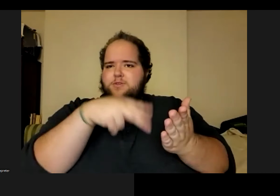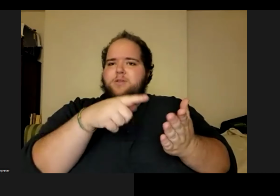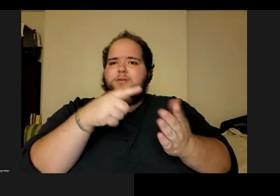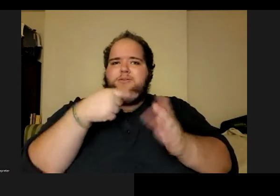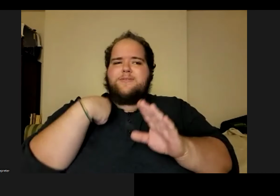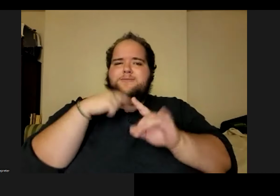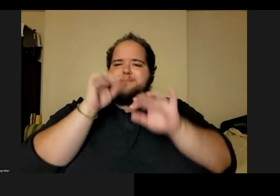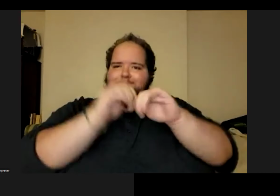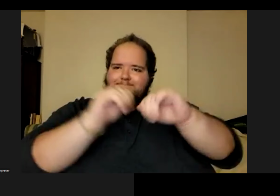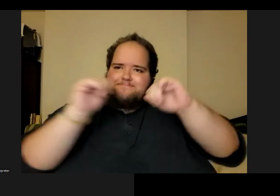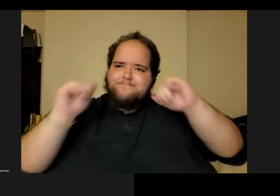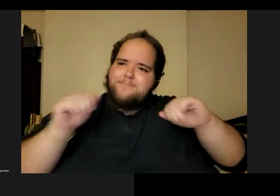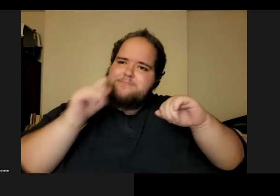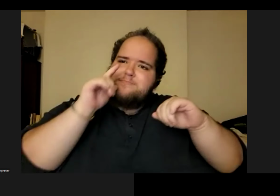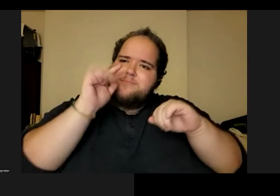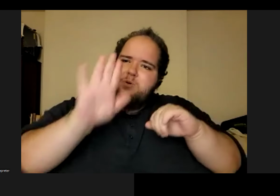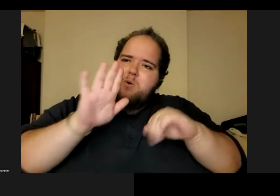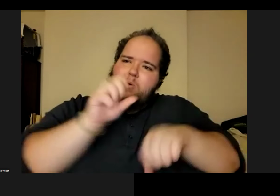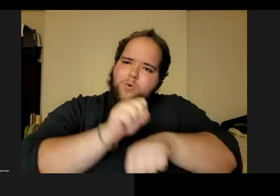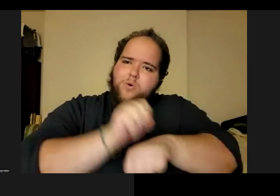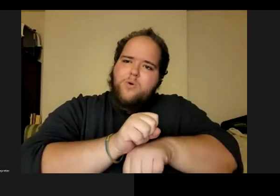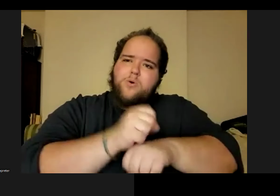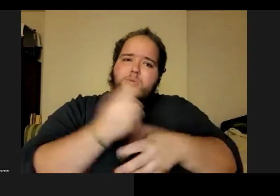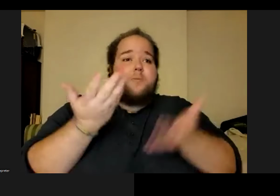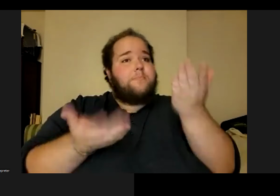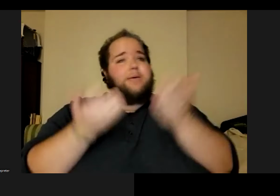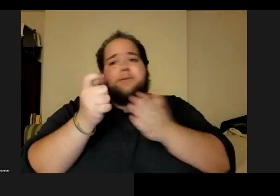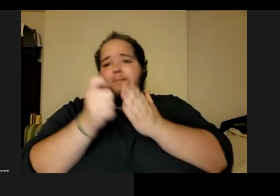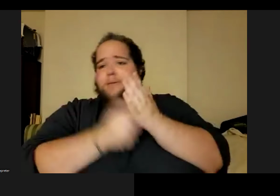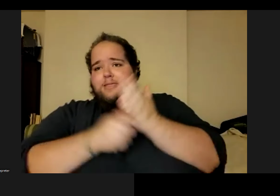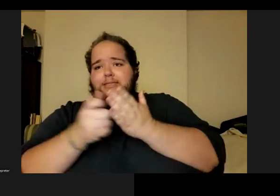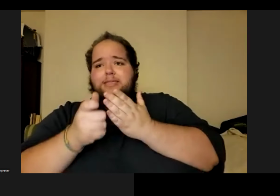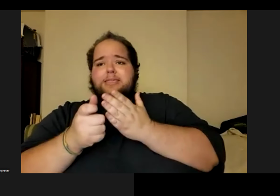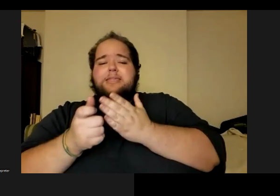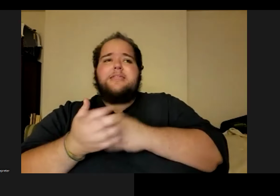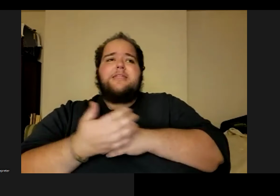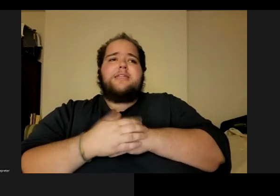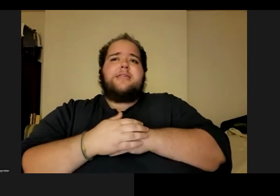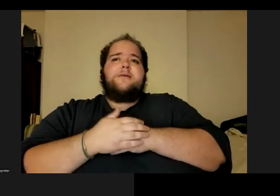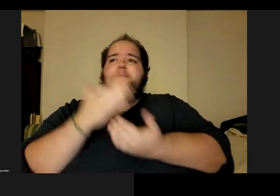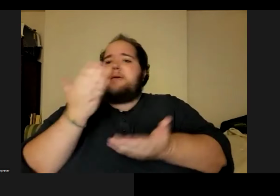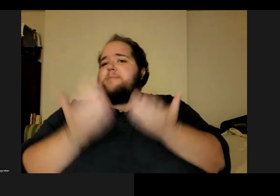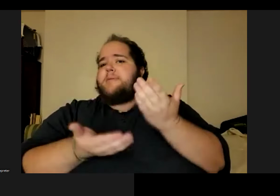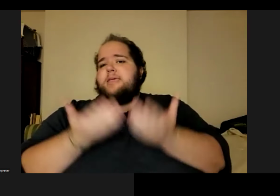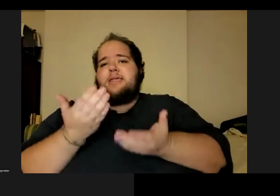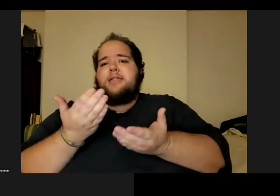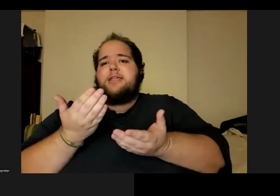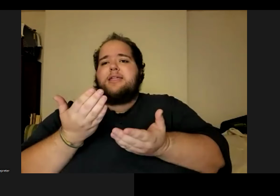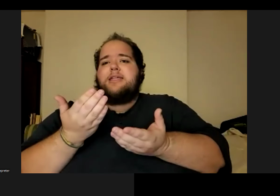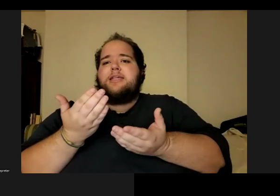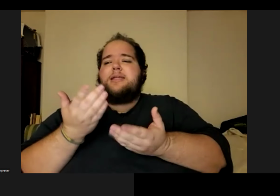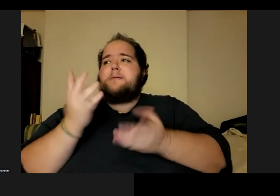It could be people in a magazine. It could be people going to an art gallery